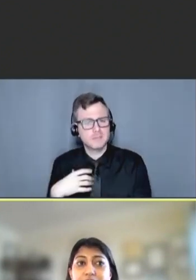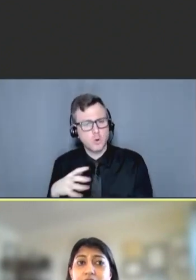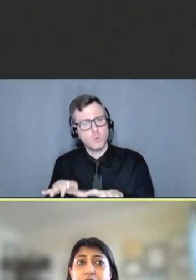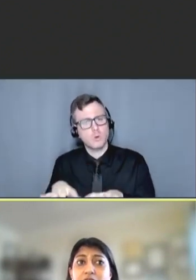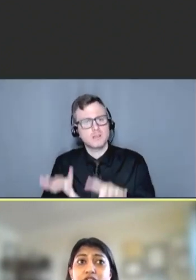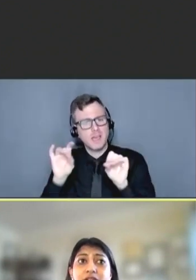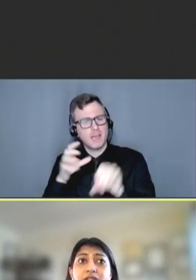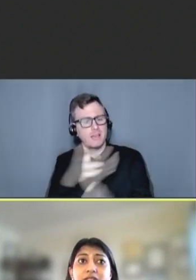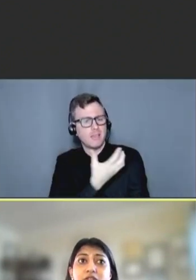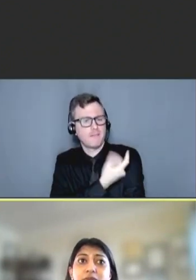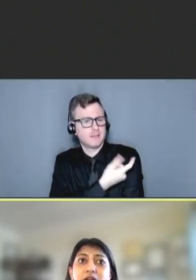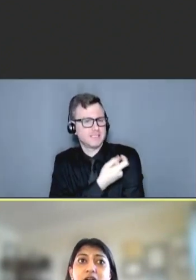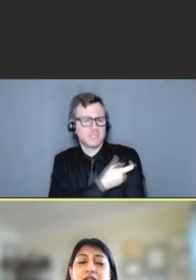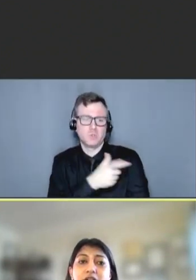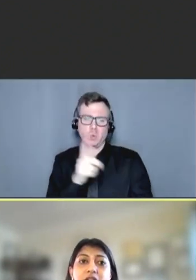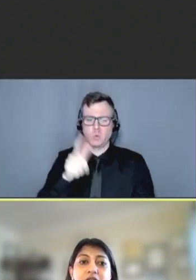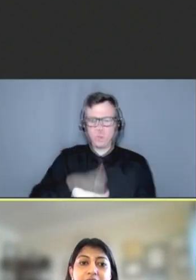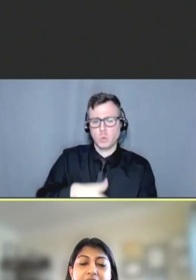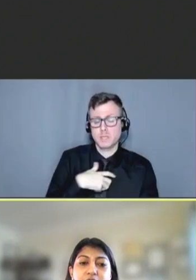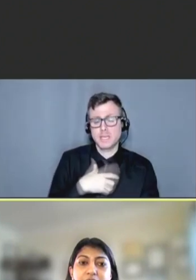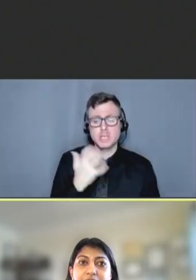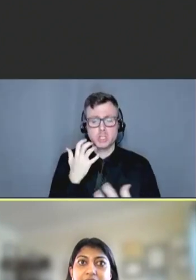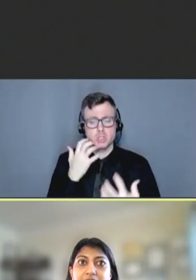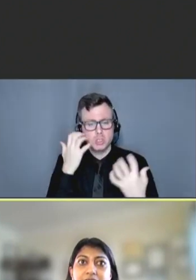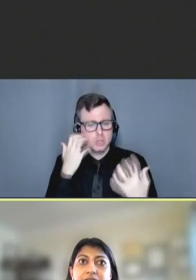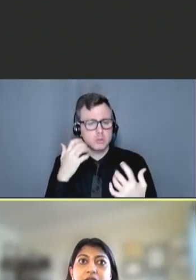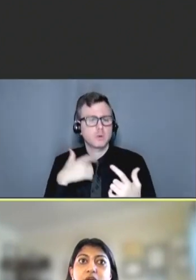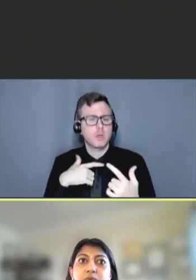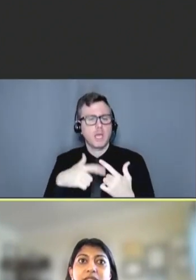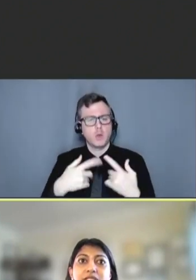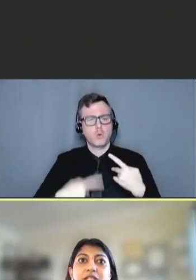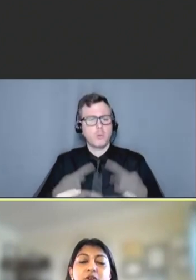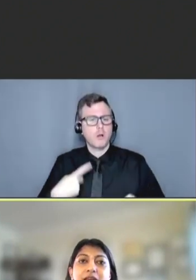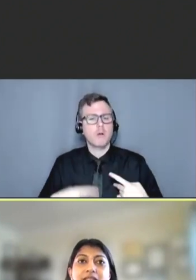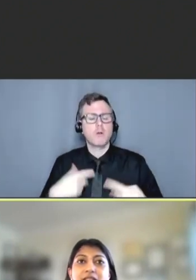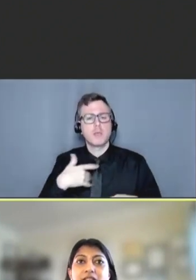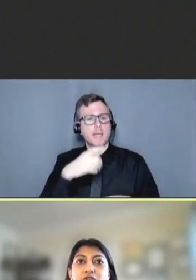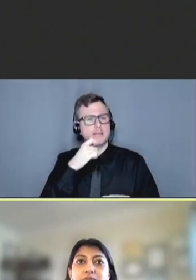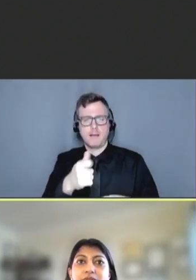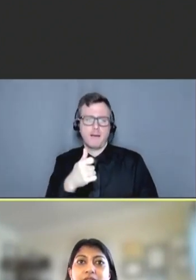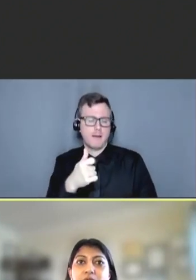While shingles and pneumococcal are not annual vaccines, we did look at it in terms of annual